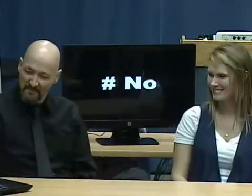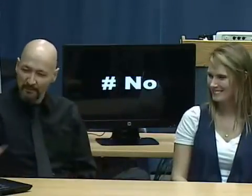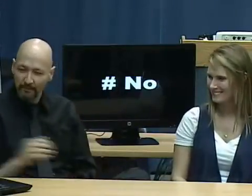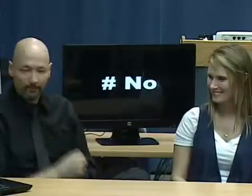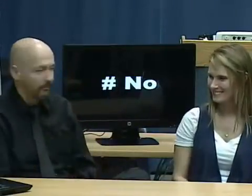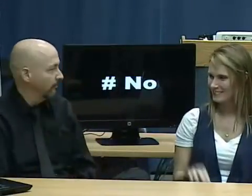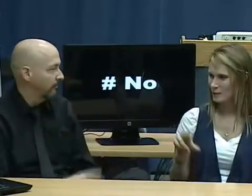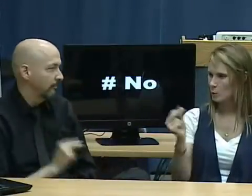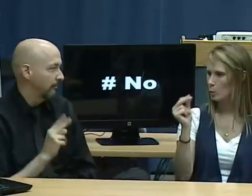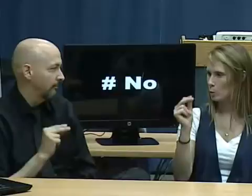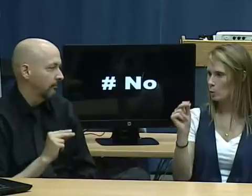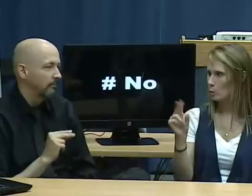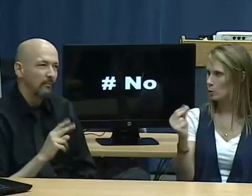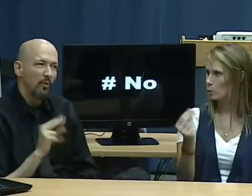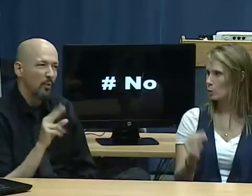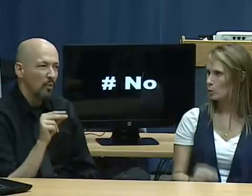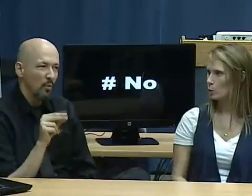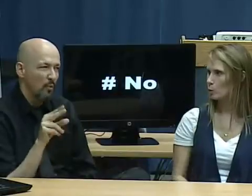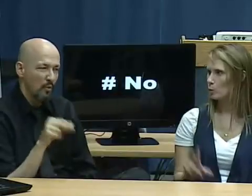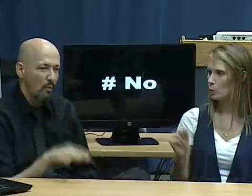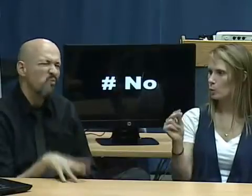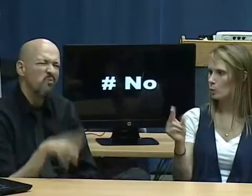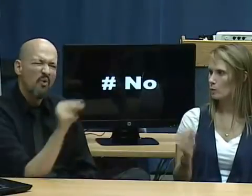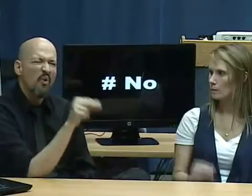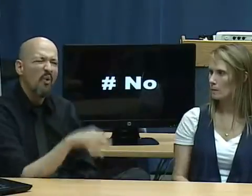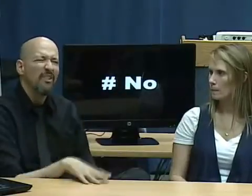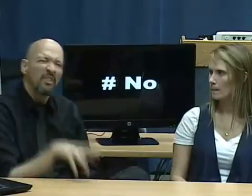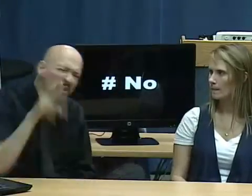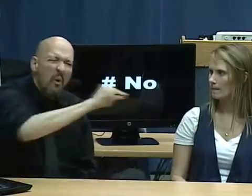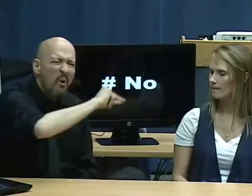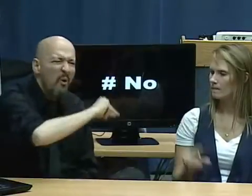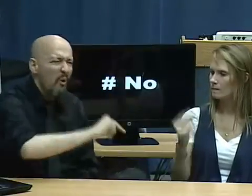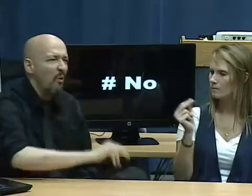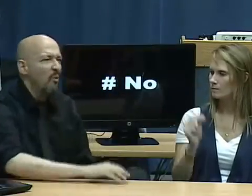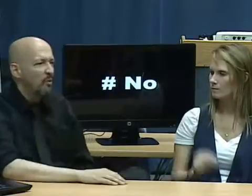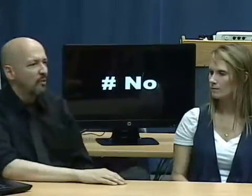#NO #NO #NO #NO. #NO!